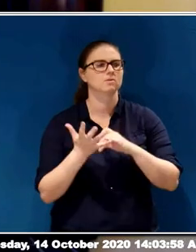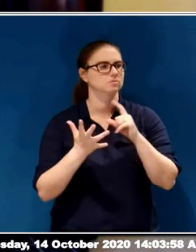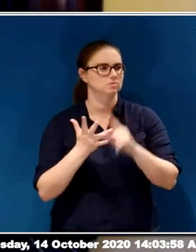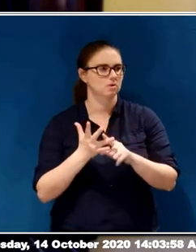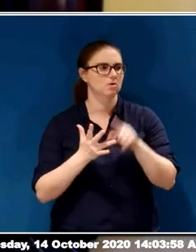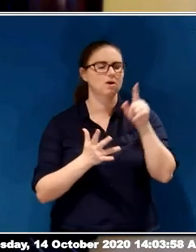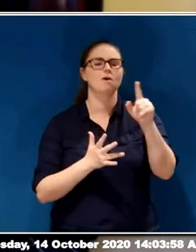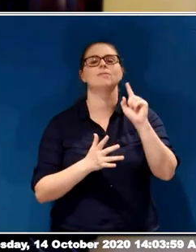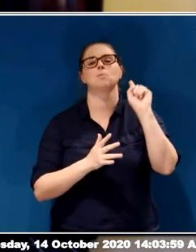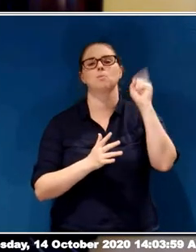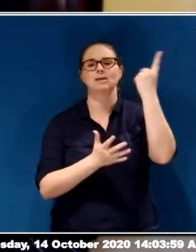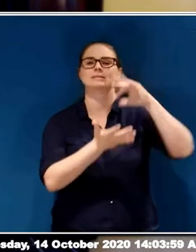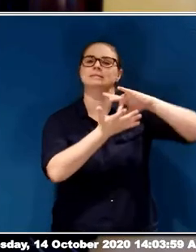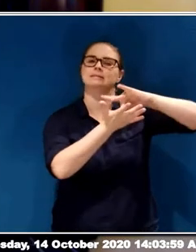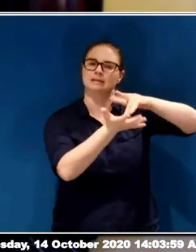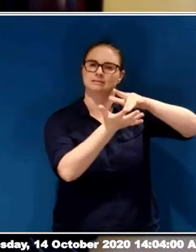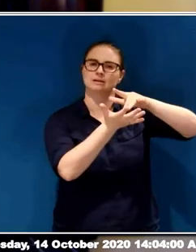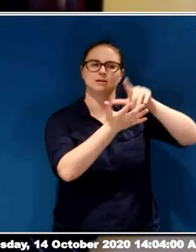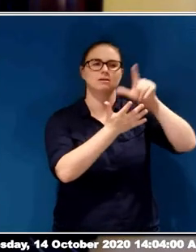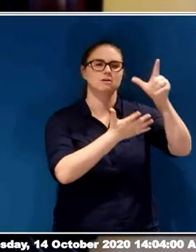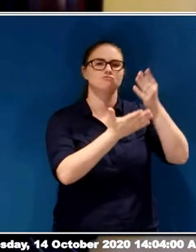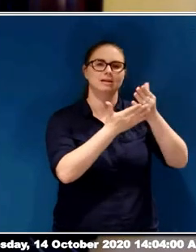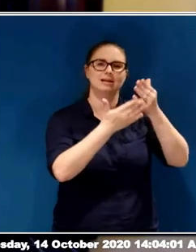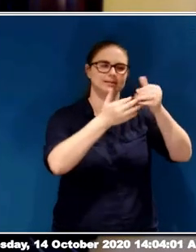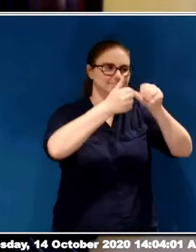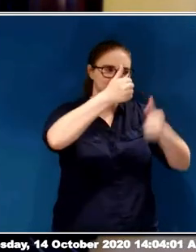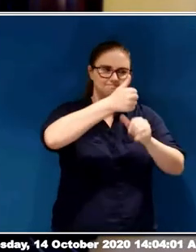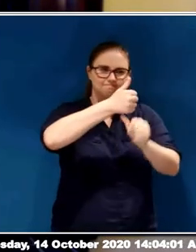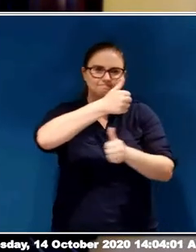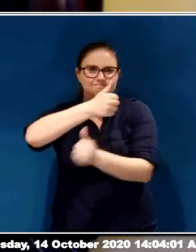So, for example, the funding provided for the professional learning of